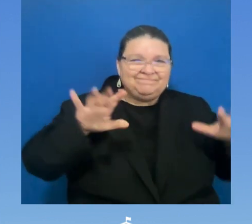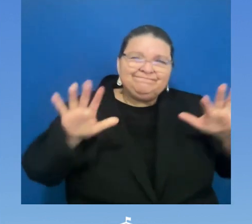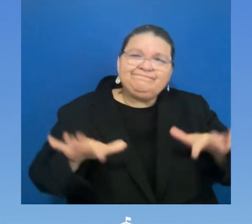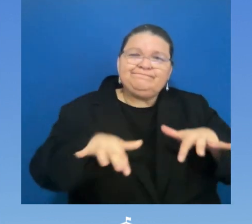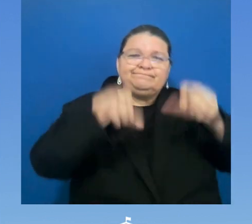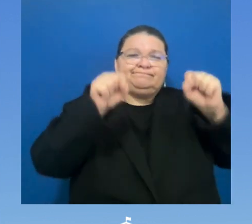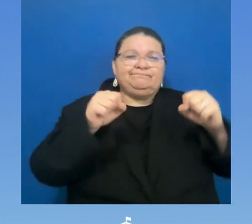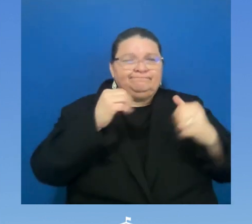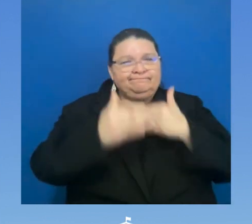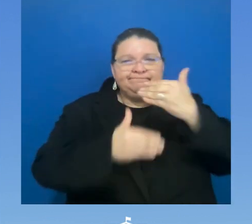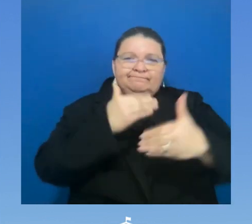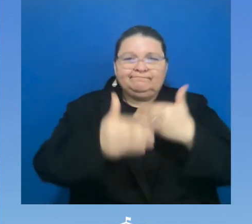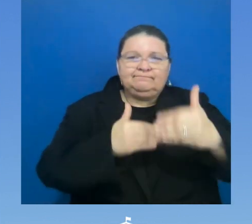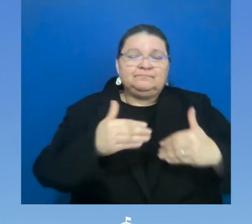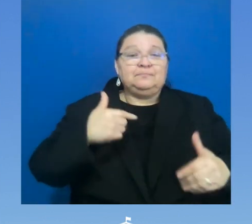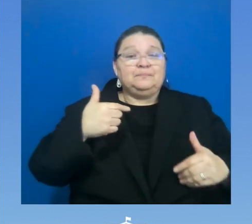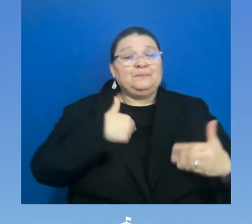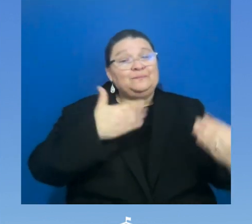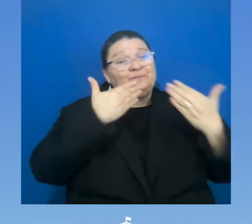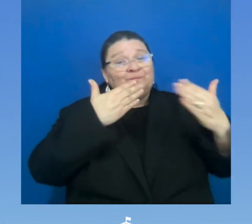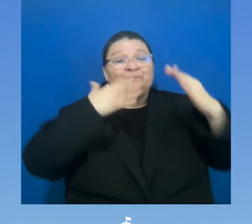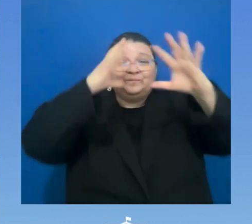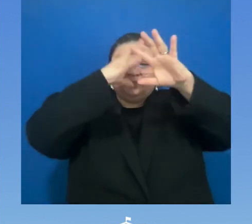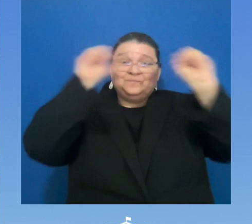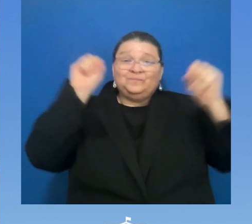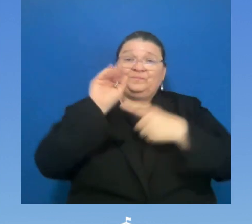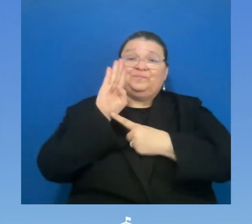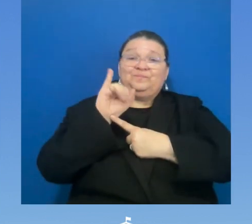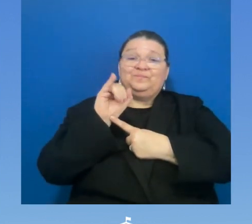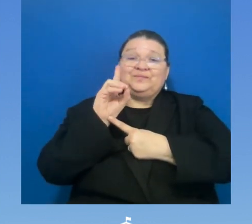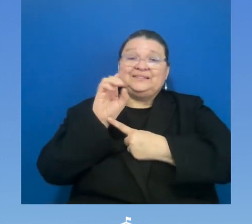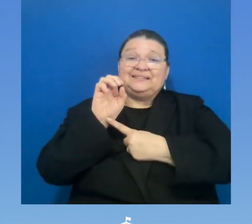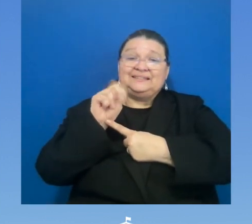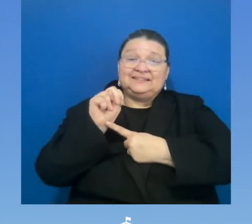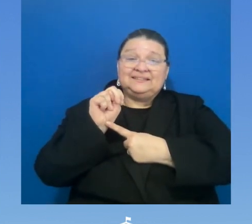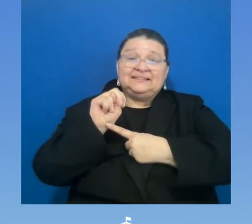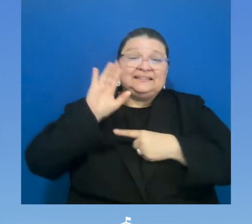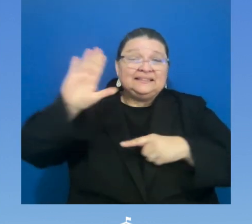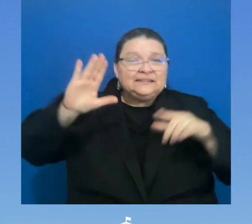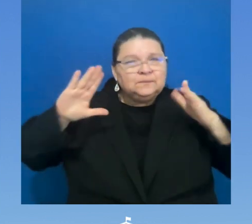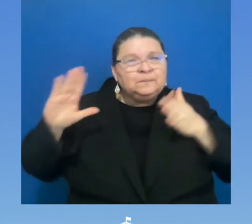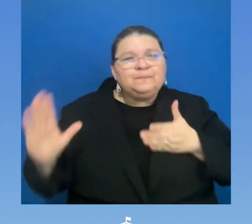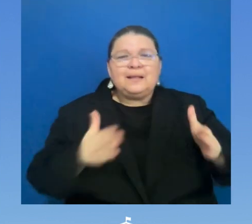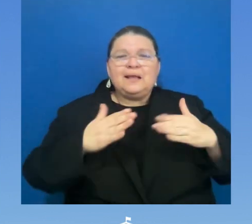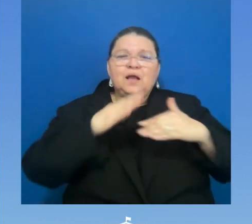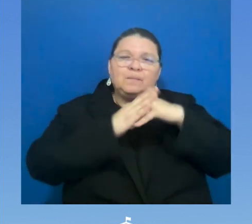for his plan to build back better, and I'm hopeful that our elected officials